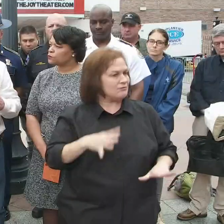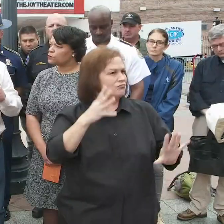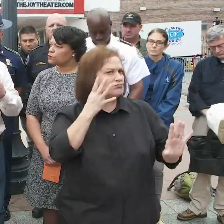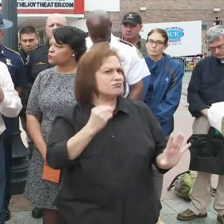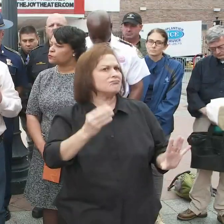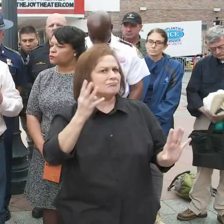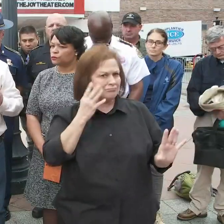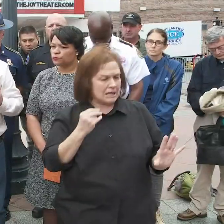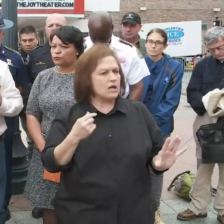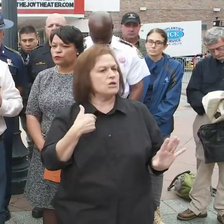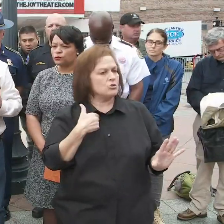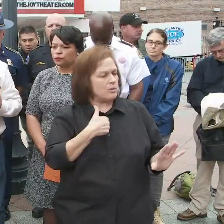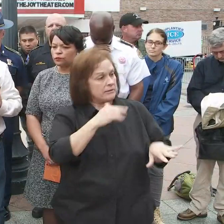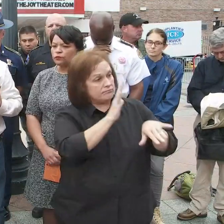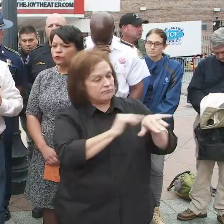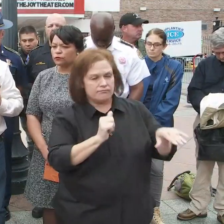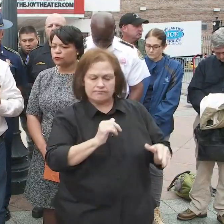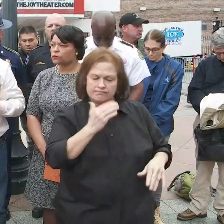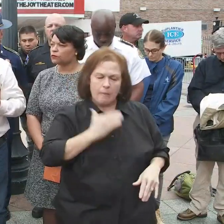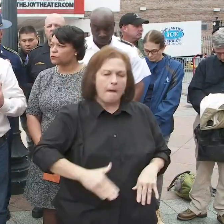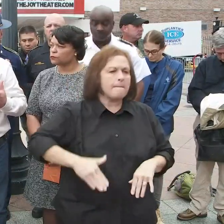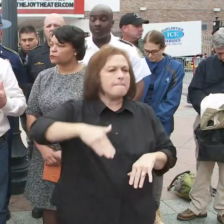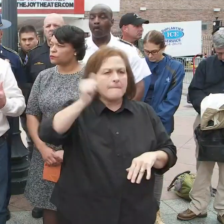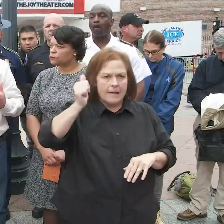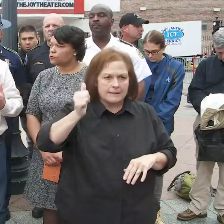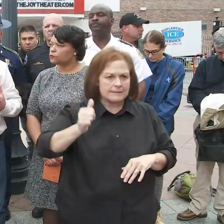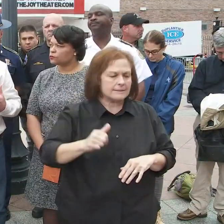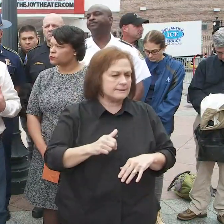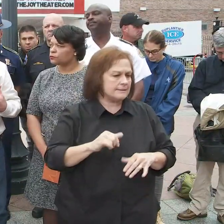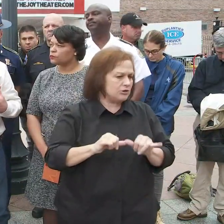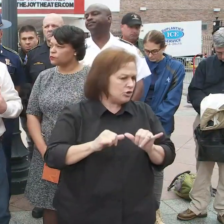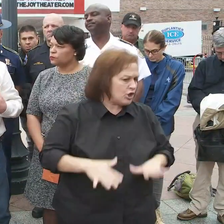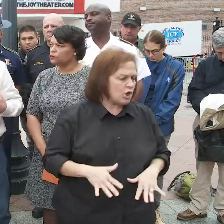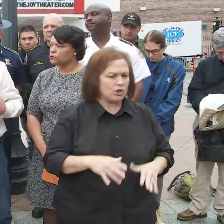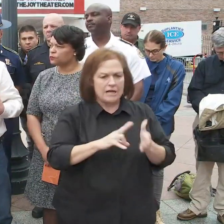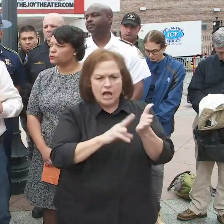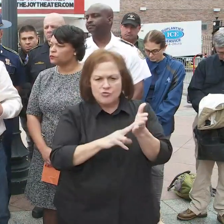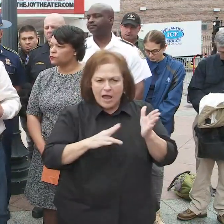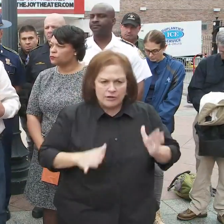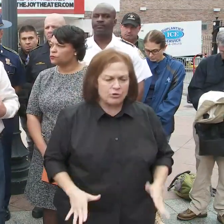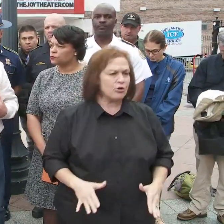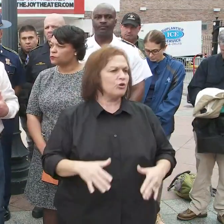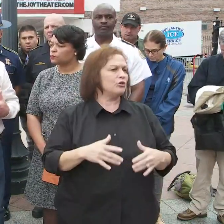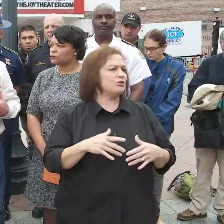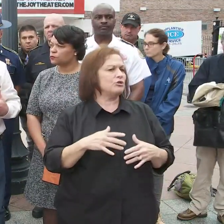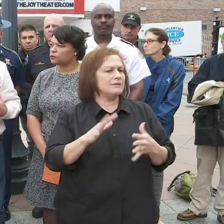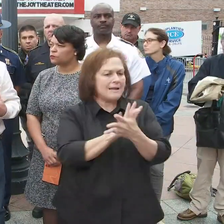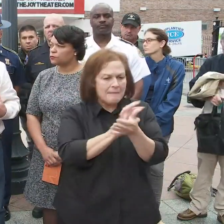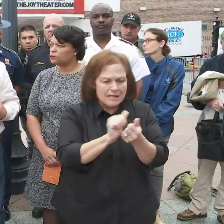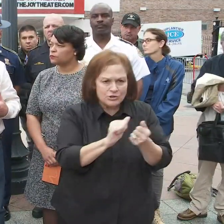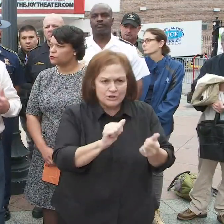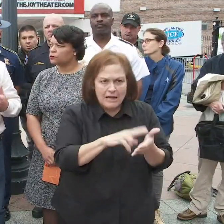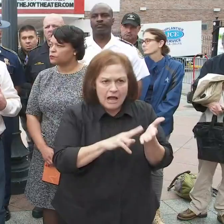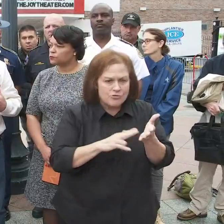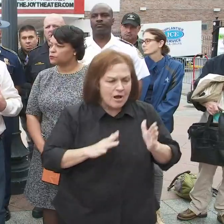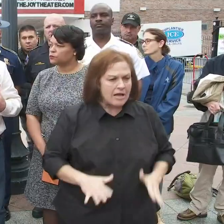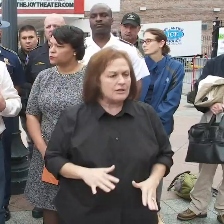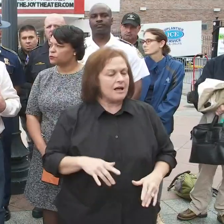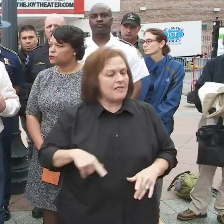SAID THEY BELIEVE THE TOPS OF SAID THEY BELIEVE THE TOPS OF THE SAID THEY BELIEVE THE TOPS OF THE CRANES SAID THEY BELIEVE THE TOPS OF THE CRANES WILL SAID THEY BELIEVE THE TOPS OF THE CRANES WILL SIMPLY SAID THEY BELIEVE THE TOPS OF THE CRANES WILL SIMPLY FALL THE CRANES WILL SIMPLY FALL THE CRANES WILL SIMPLY FALL STRAIGHT THE CRANES WILL SIMPLY FALL STRAIGHT DOWN THE CRANES WILL SIMPLY FALL STRAIGHT DOWN AND THE CRANES WILL SIMPLY FALL STRAIGHT DOWN AND WON'T THE CRANES WILL SIMPLY FALL STRAIGHT DOWN AND WON'T DAMAGE STRAIGHT DOWN AND WON'T DAMAGE STRAIGHT DOWN AND WON'T DAMAGE ANY STRAIGHT DOWN AND WON'T DAMAGE ANY OTHER STRAIGHT DOWN AND WON'T DAMAGE ANY OTHER BUILDINGS. STRAIGHT DOWN AND WON'T DAMAGE ANY OTHER BUILDINGS. I STRAIGHT DOWN AND WON'T DAMAGE ANY OTHER BUILDINGS. I TRULY ANY OTHER BUILDINGS. I TRULY ANY OTHER BUILDINGS. I TRULY BELIEVE ANY OTHER BUILDINGS. I TRULY BELIEVE WE ANY OTHER BUILDINGS. I TRULY BELIEVE WE HAVE ANY OTHER BUILDINGS. I TRULY BELIEVE WE HAVE THE ANY OTHER BUILDINGS. I TRULY BELIEVE WE HAVE THE BEST BELIEVE WE HAVE THE BEST BELIEVE WE HAVE THE BEST ENGINEERS BELIEVE WE HAVE THE BEST ENGINEERS AS